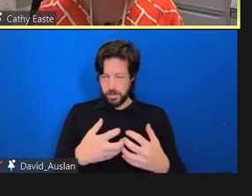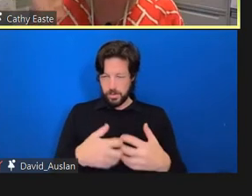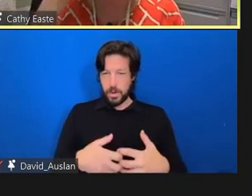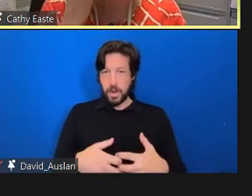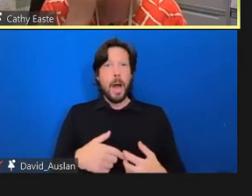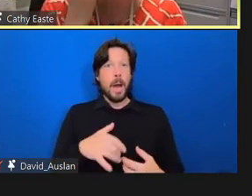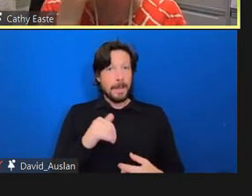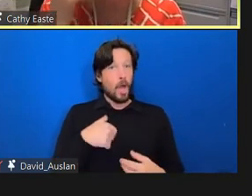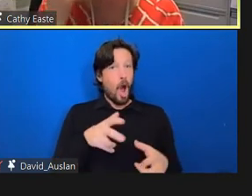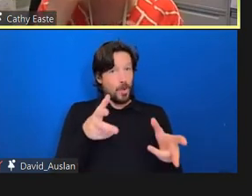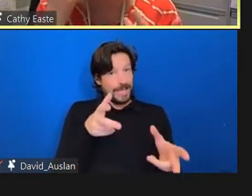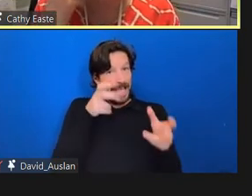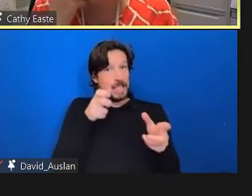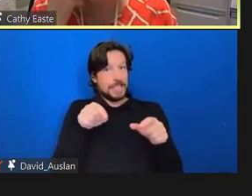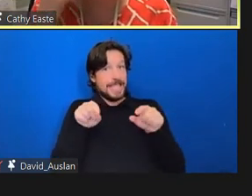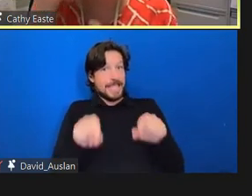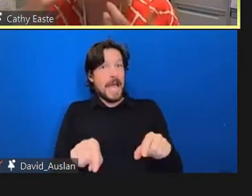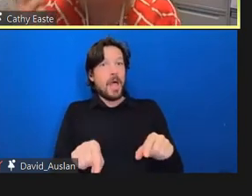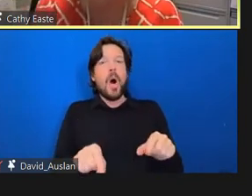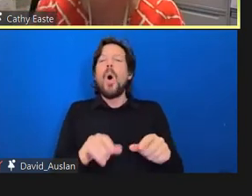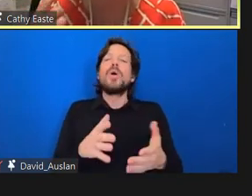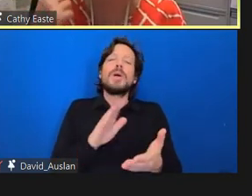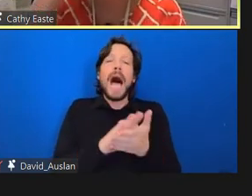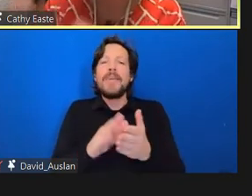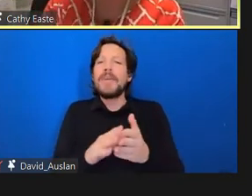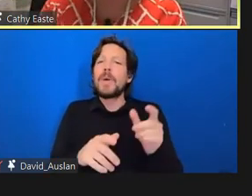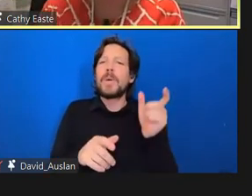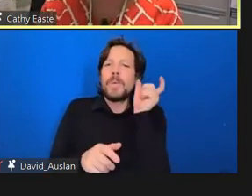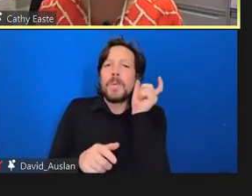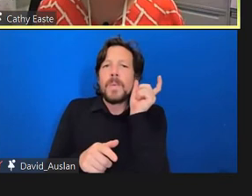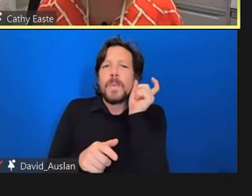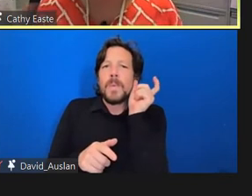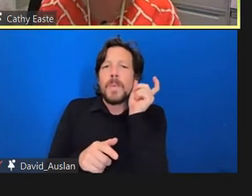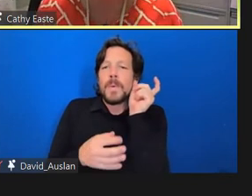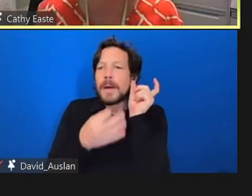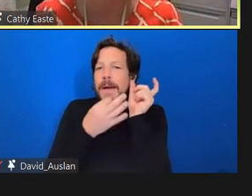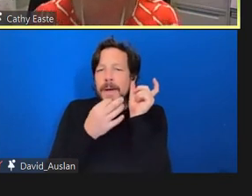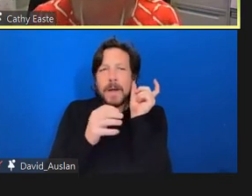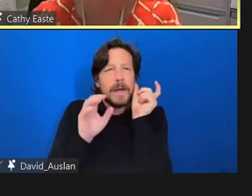or if you're hard of hearing or have some hearing, you might hear only that. That's all you can hear.